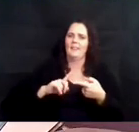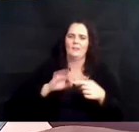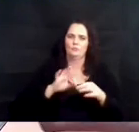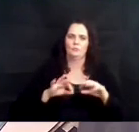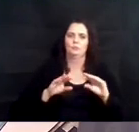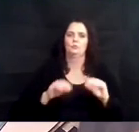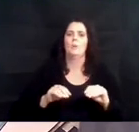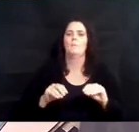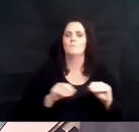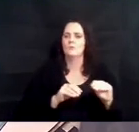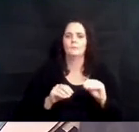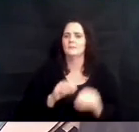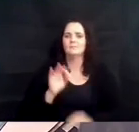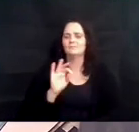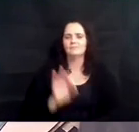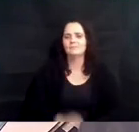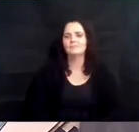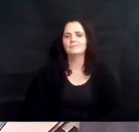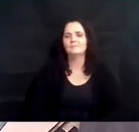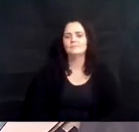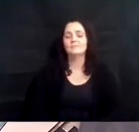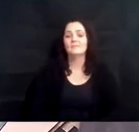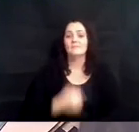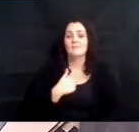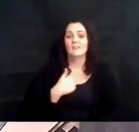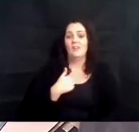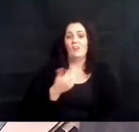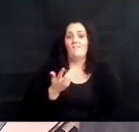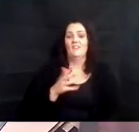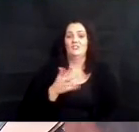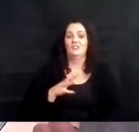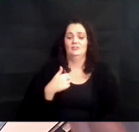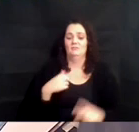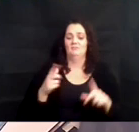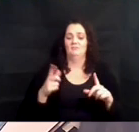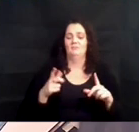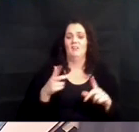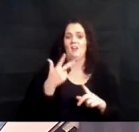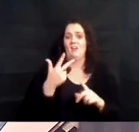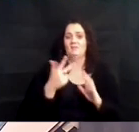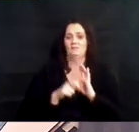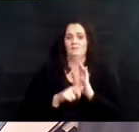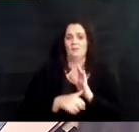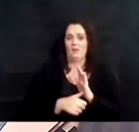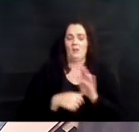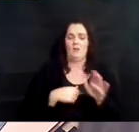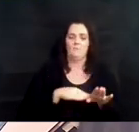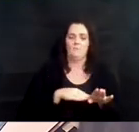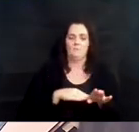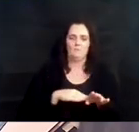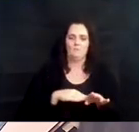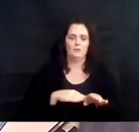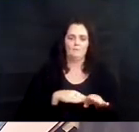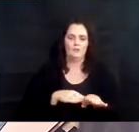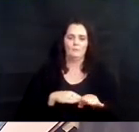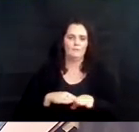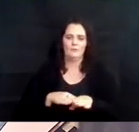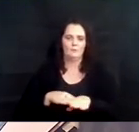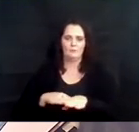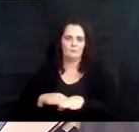Okay, so I've already taken eight frames alright, going across. Now, let's uh, let's switch back before we move forward,